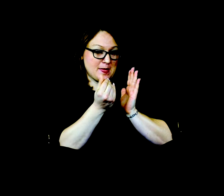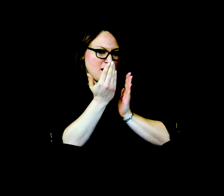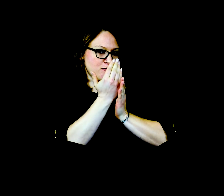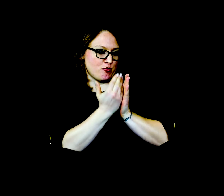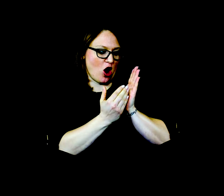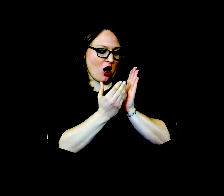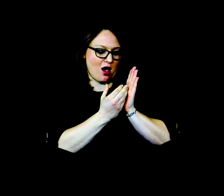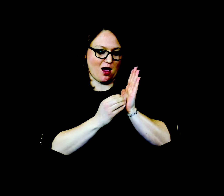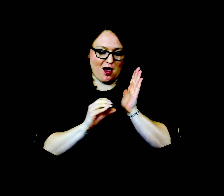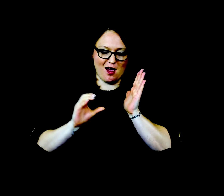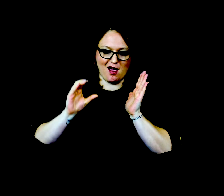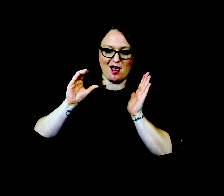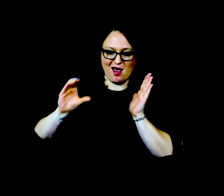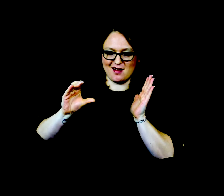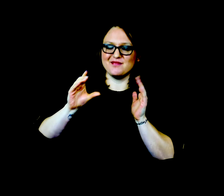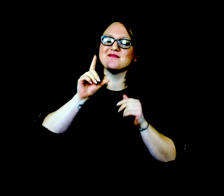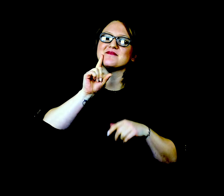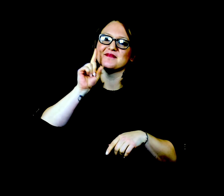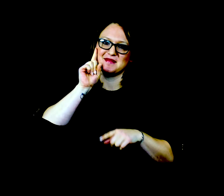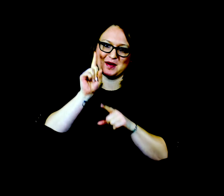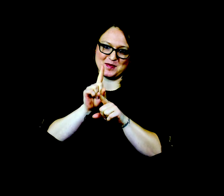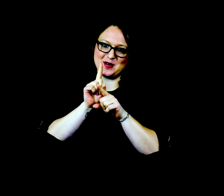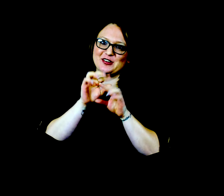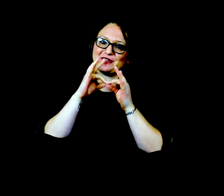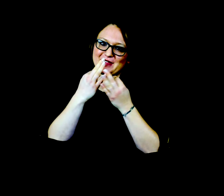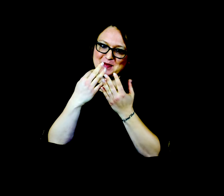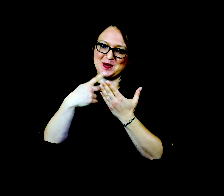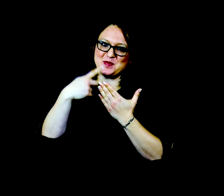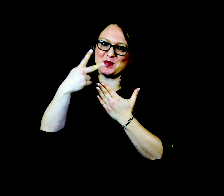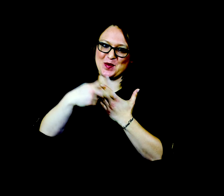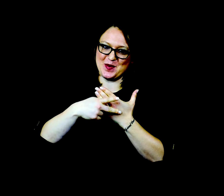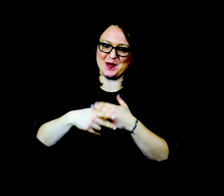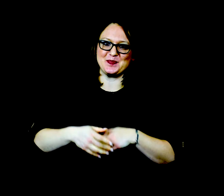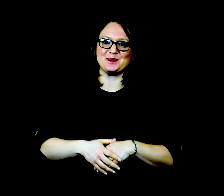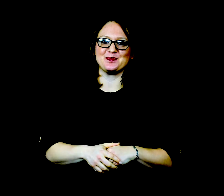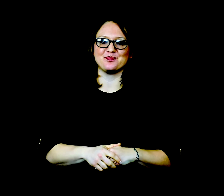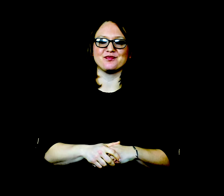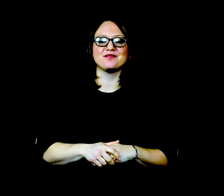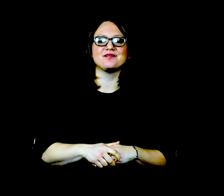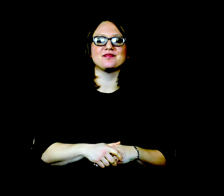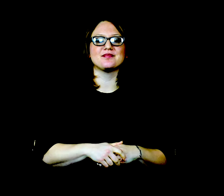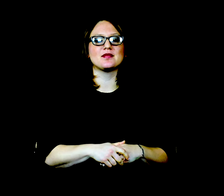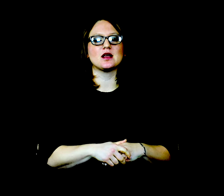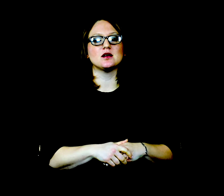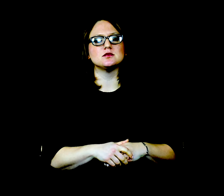blood spot fee for heritable conditions.